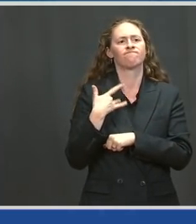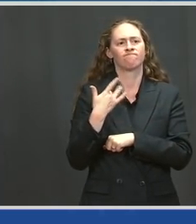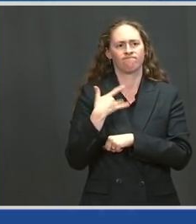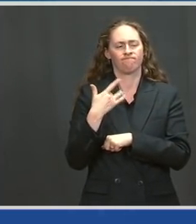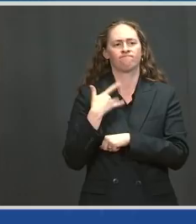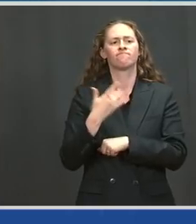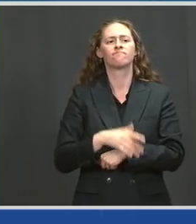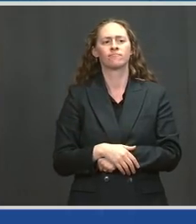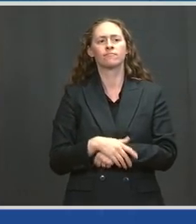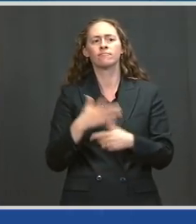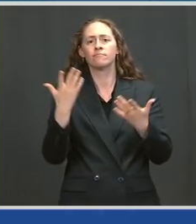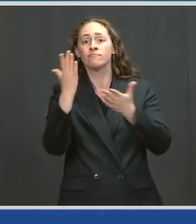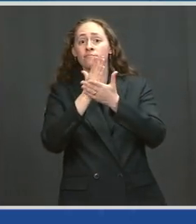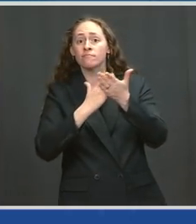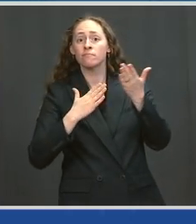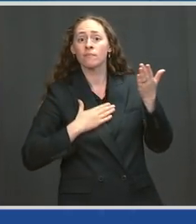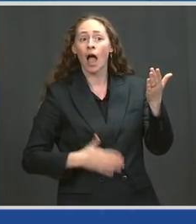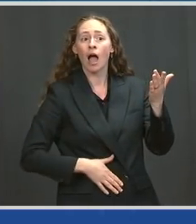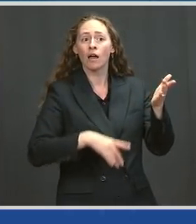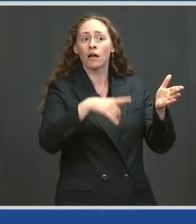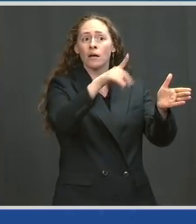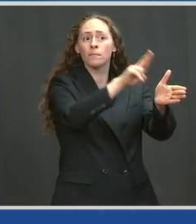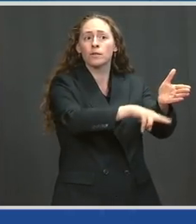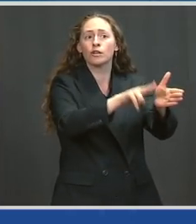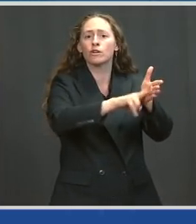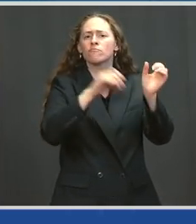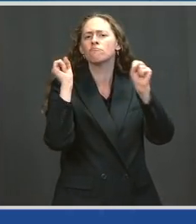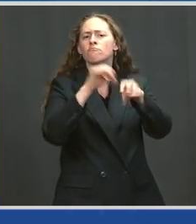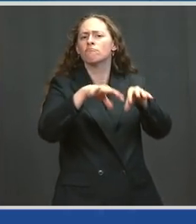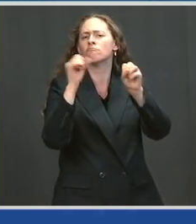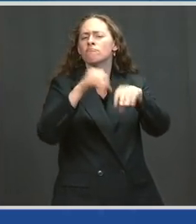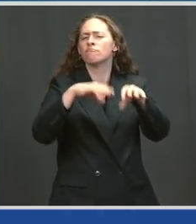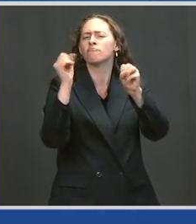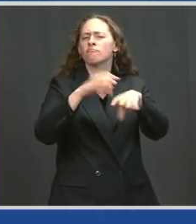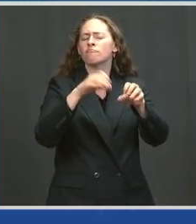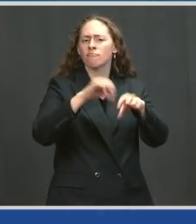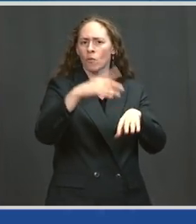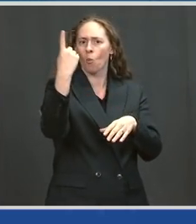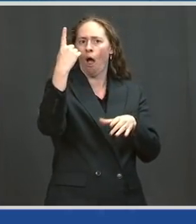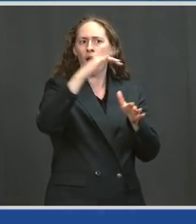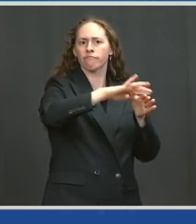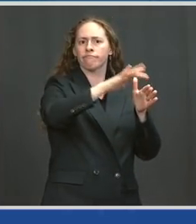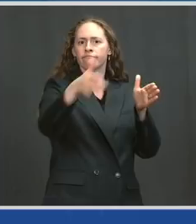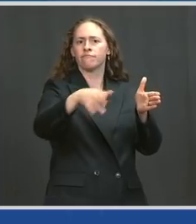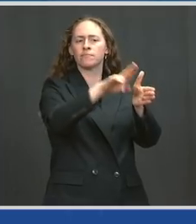families who at a time waited for hours and days to know the fate of their loved ones,